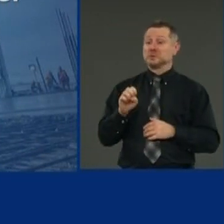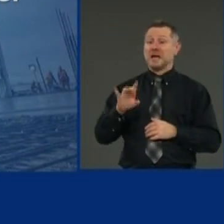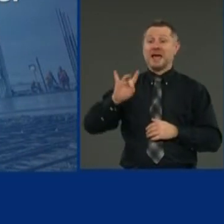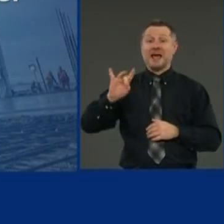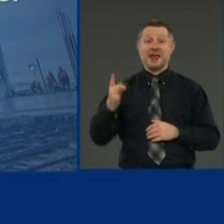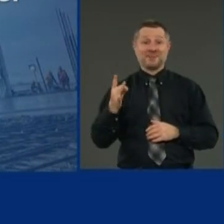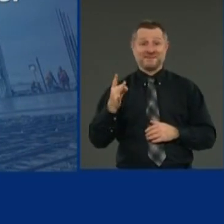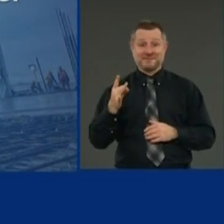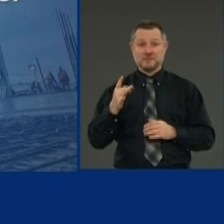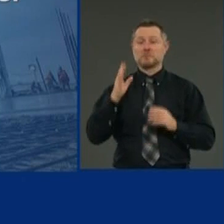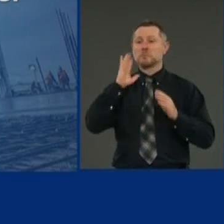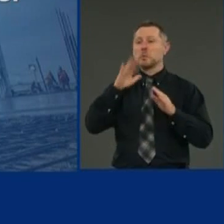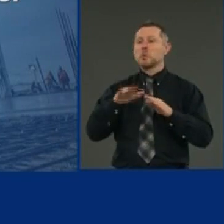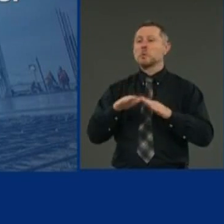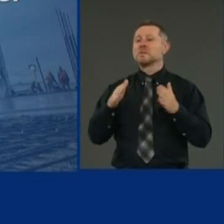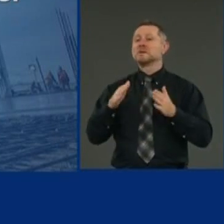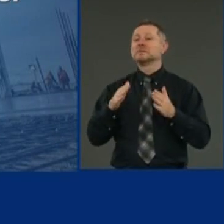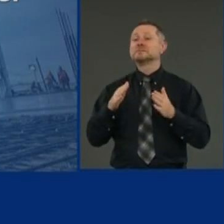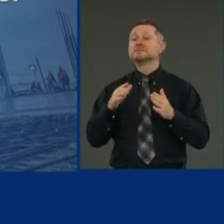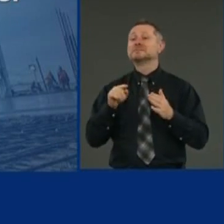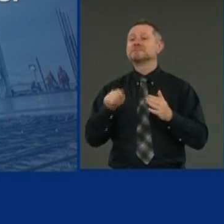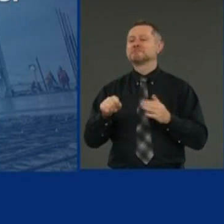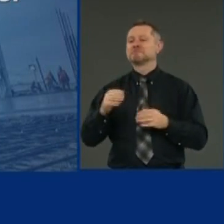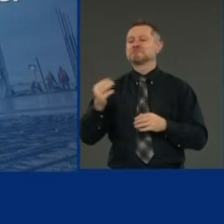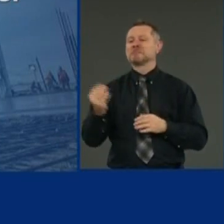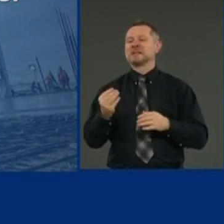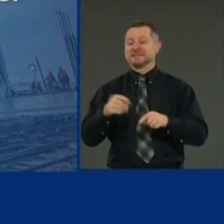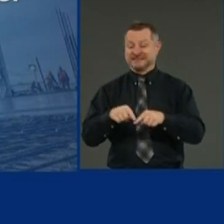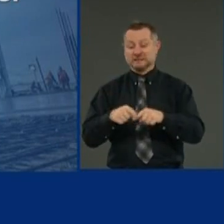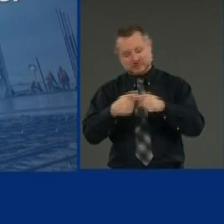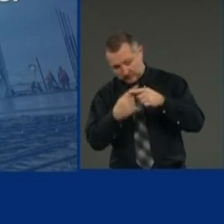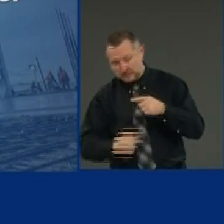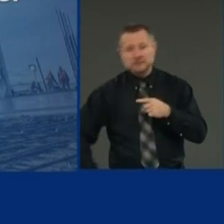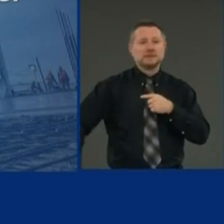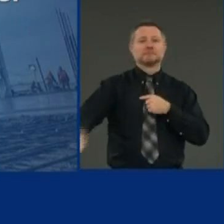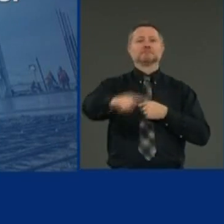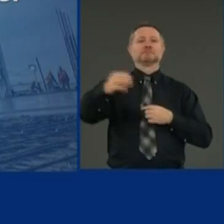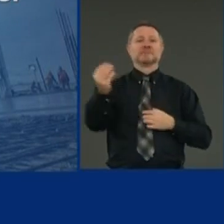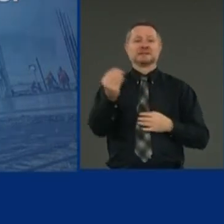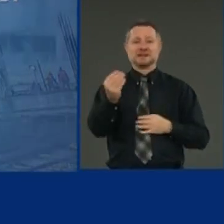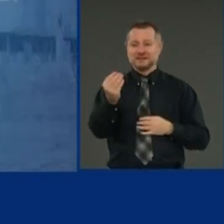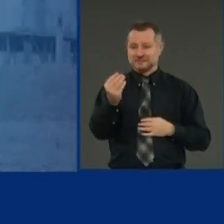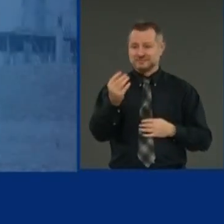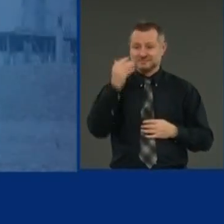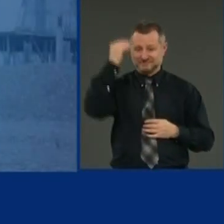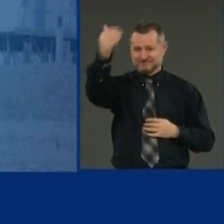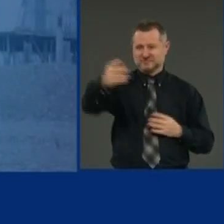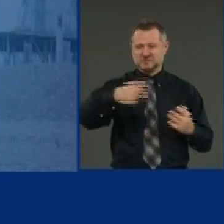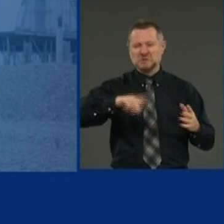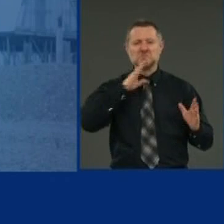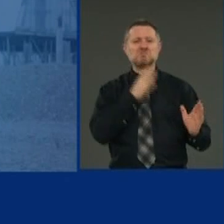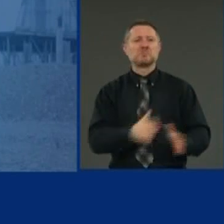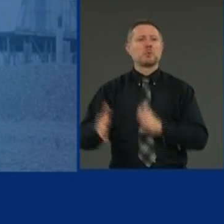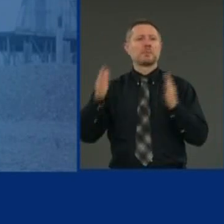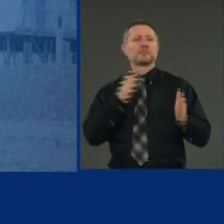OPEN. WE ON TRACK TO OPEN ON JUNE 8, WHICH IS ONE WEEK FROM MONDAY,